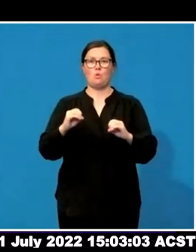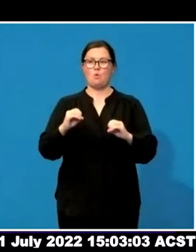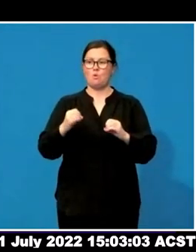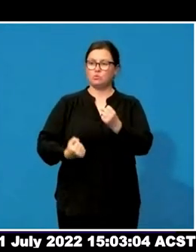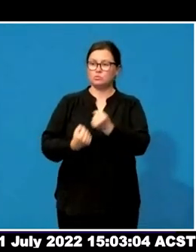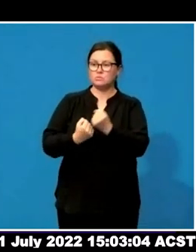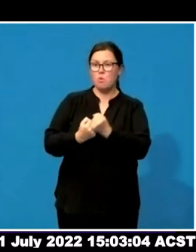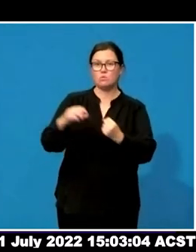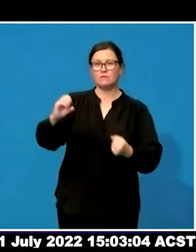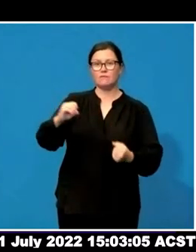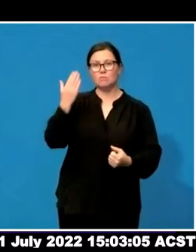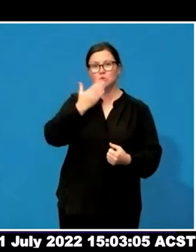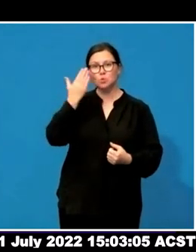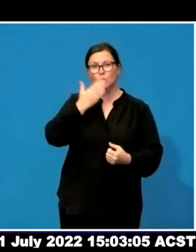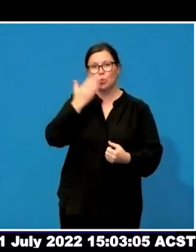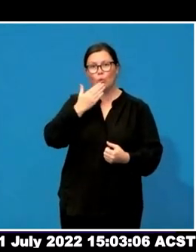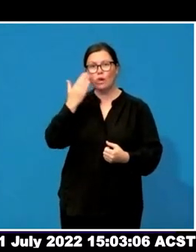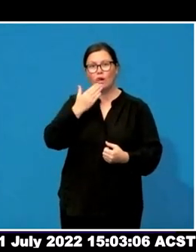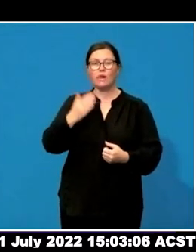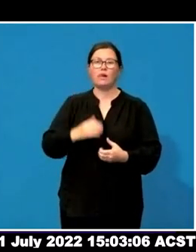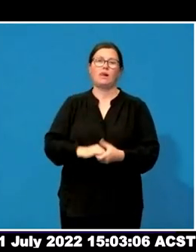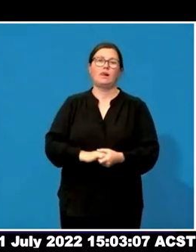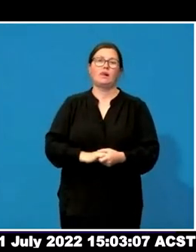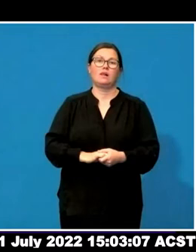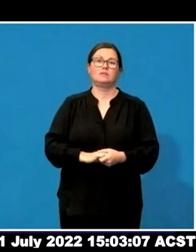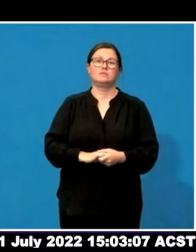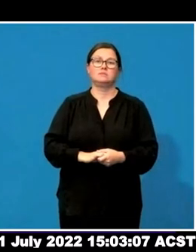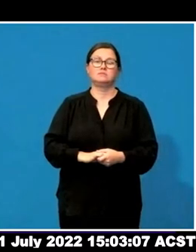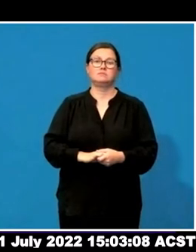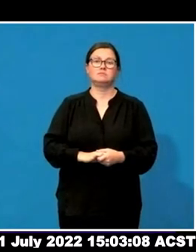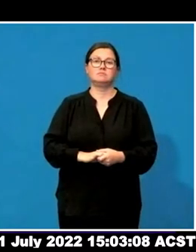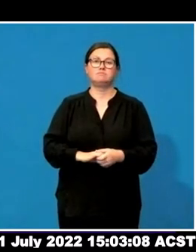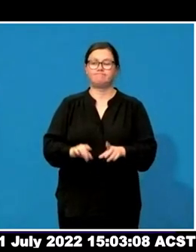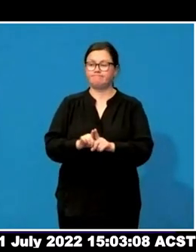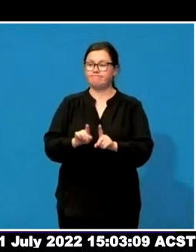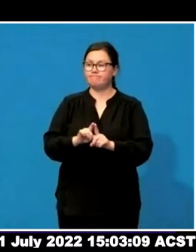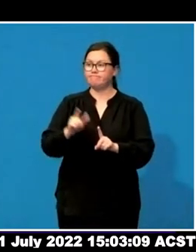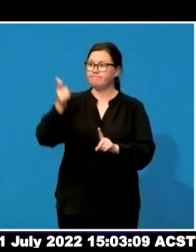support - supported supports, such as a teacher's assistance that could assist him in